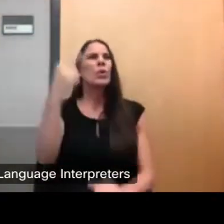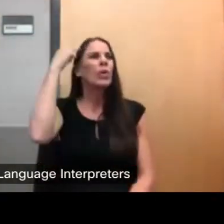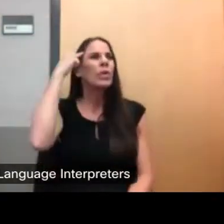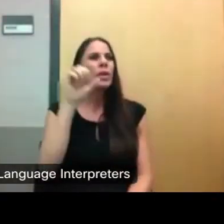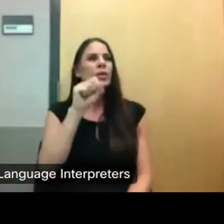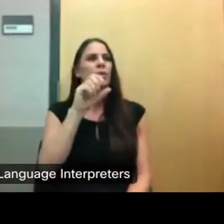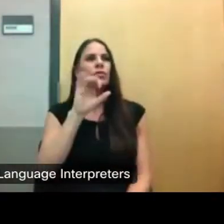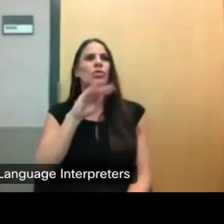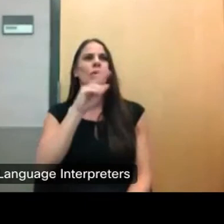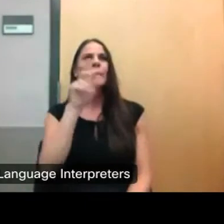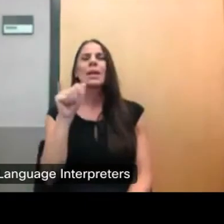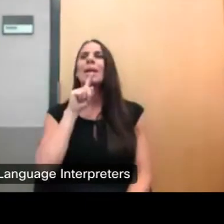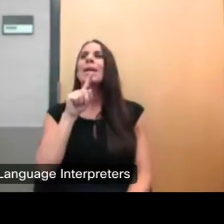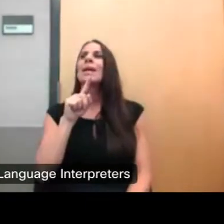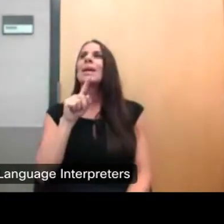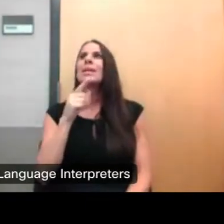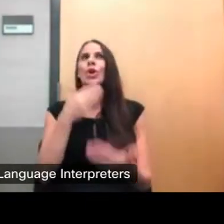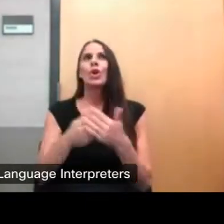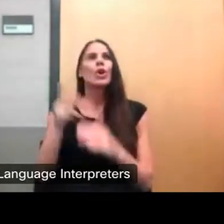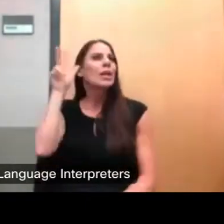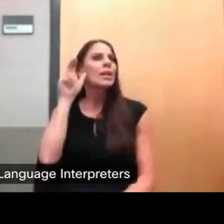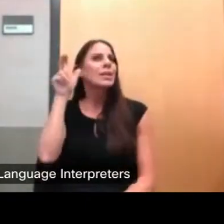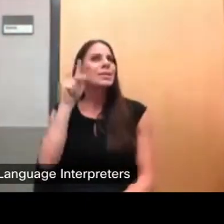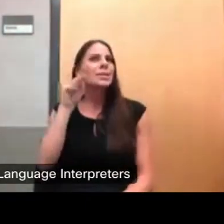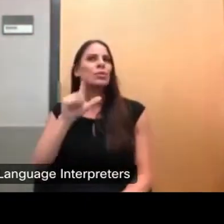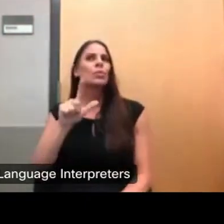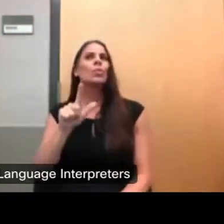tool? Because good com is both. Same things, but also listening really well,